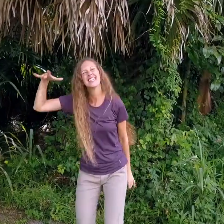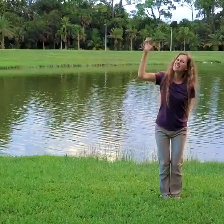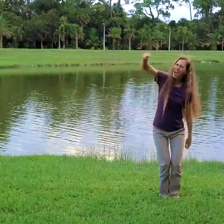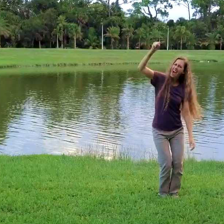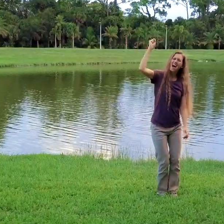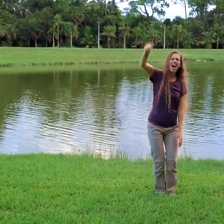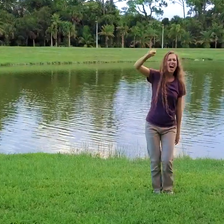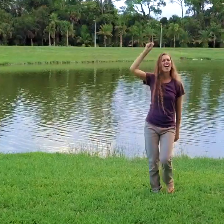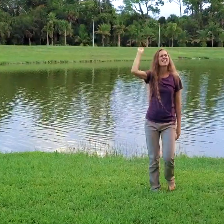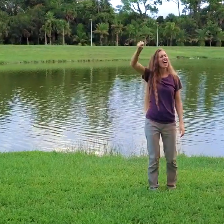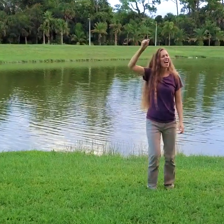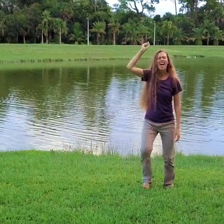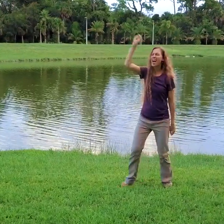Yeah